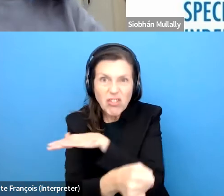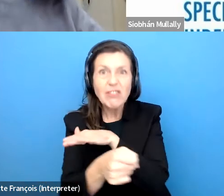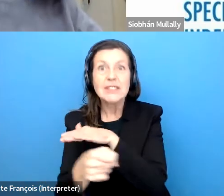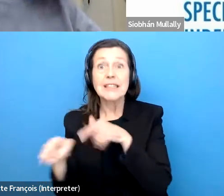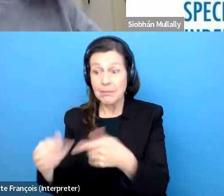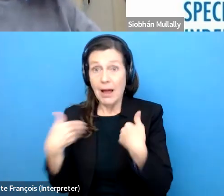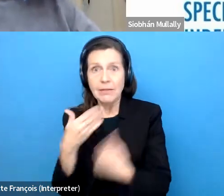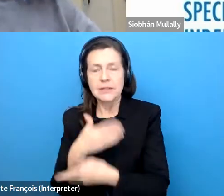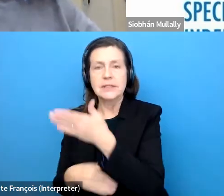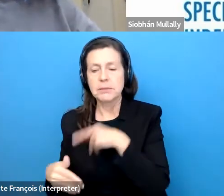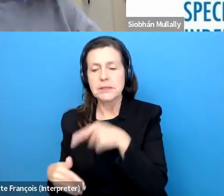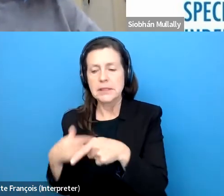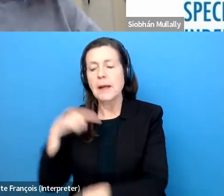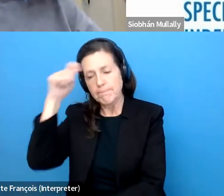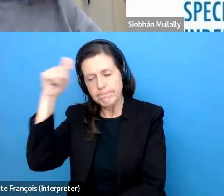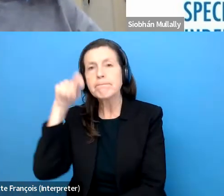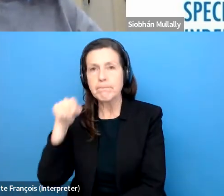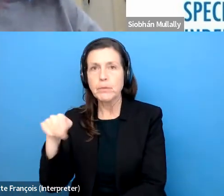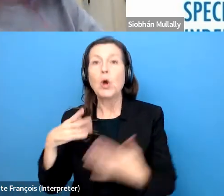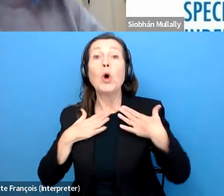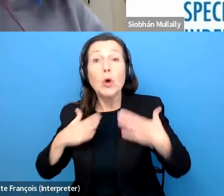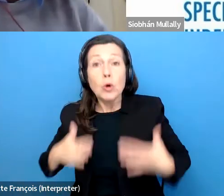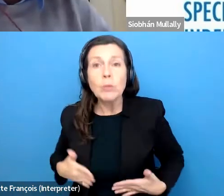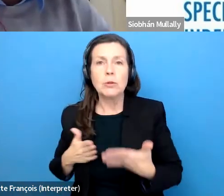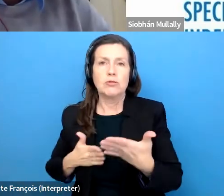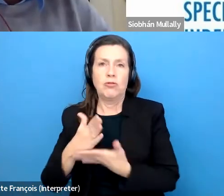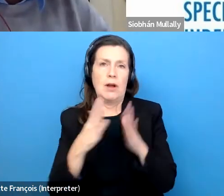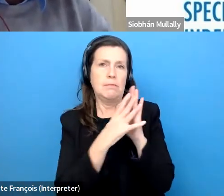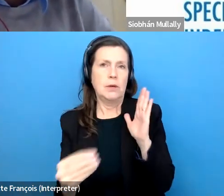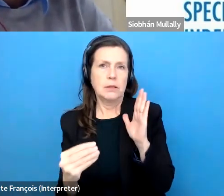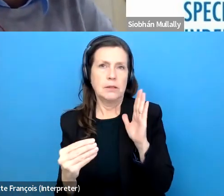Recognizing the human rights model in the CRPD.